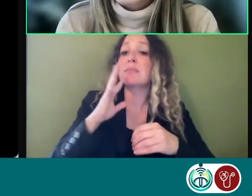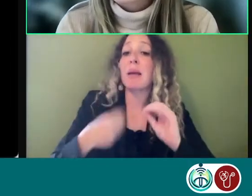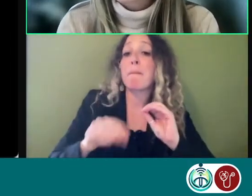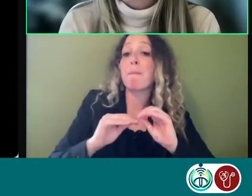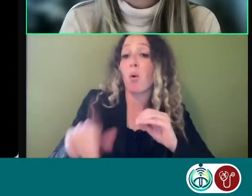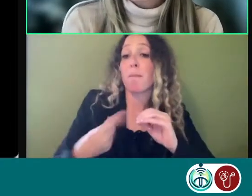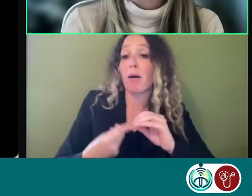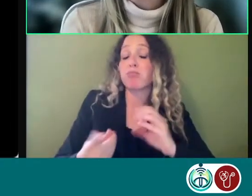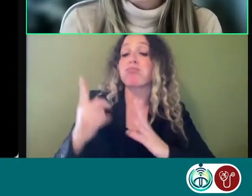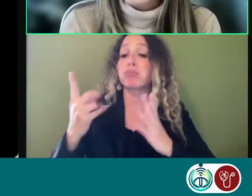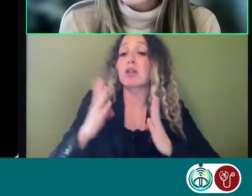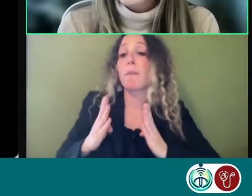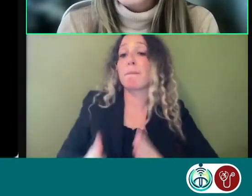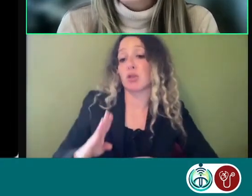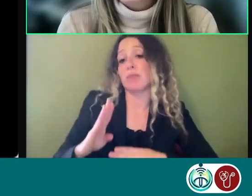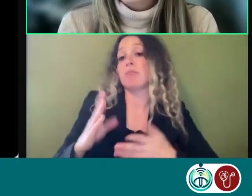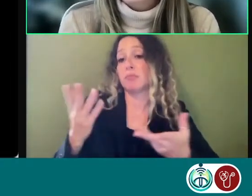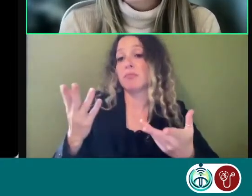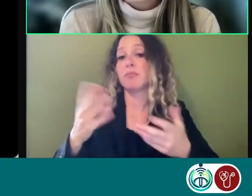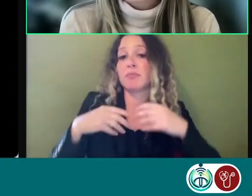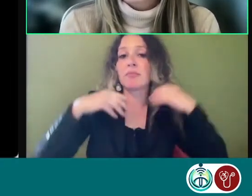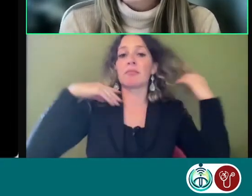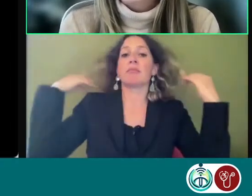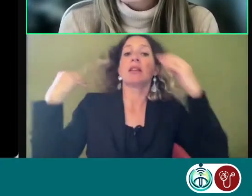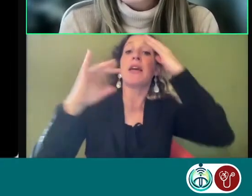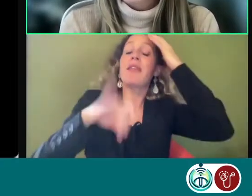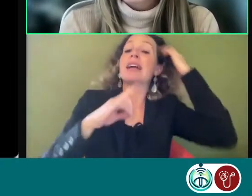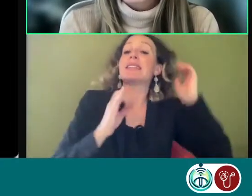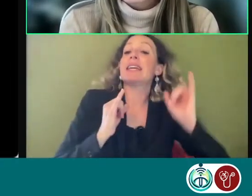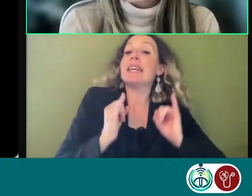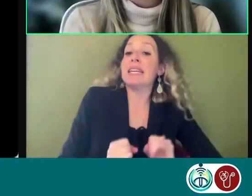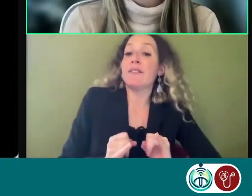And those are the factors related to an individual experience with their disability and how it